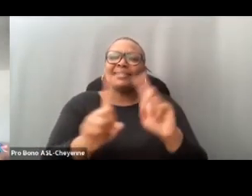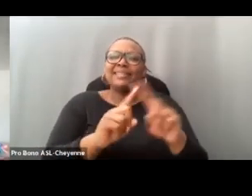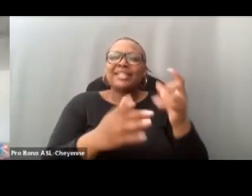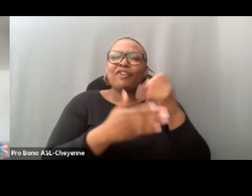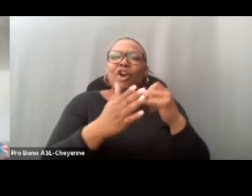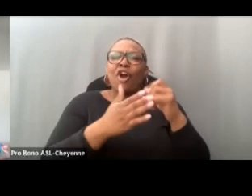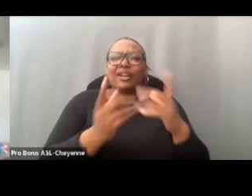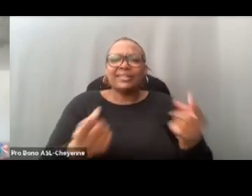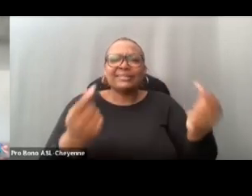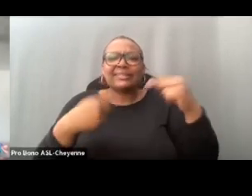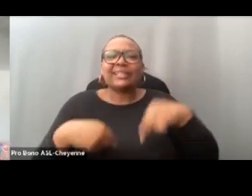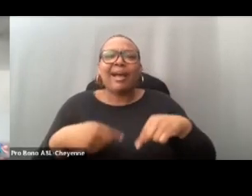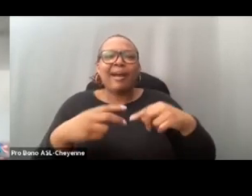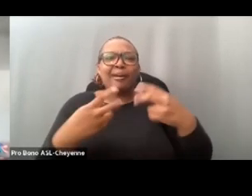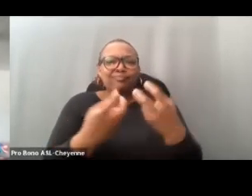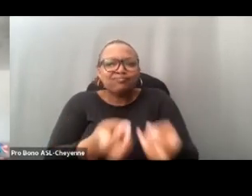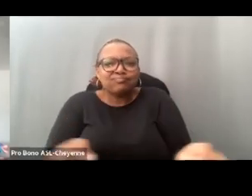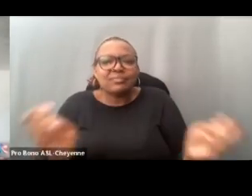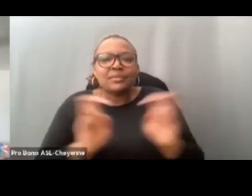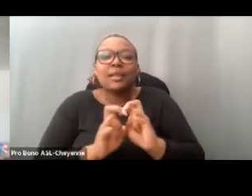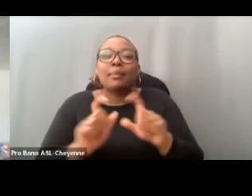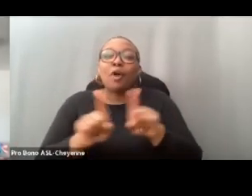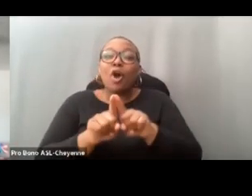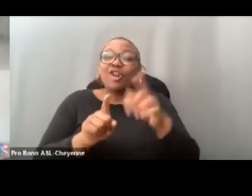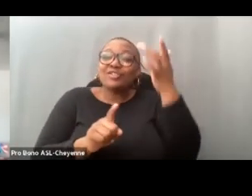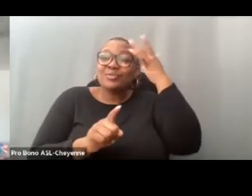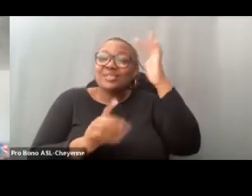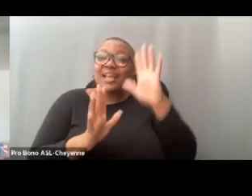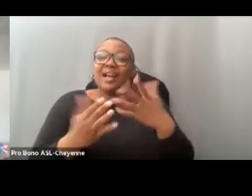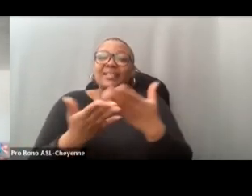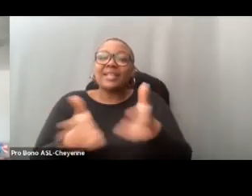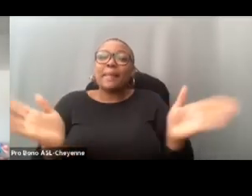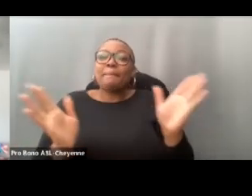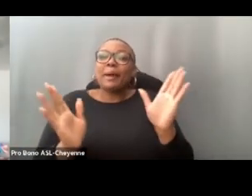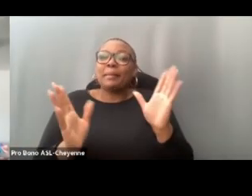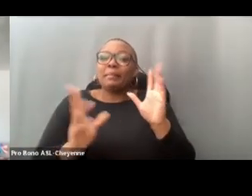and also the great scholars and public intellectuals